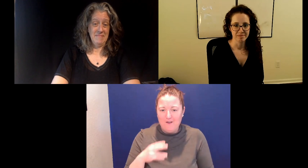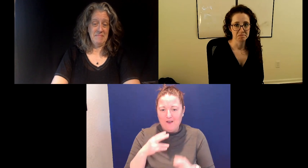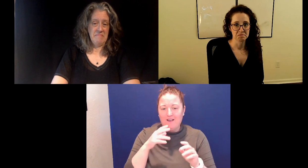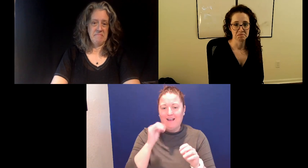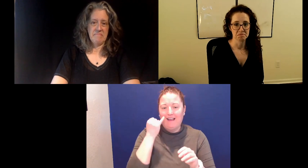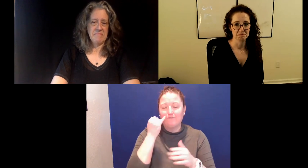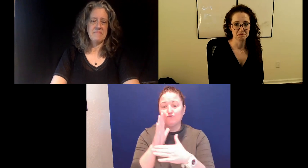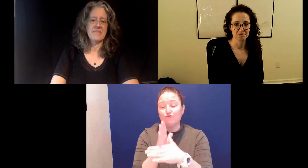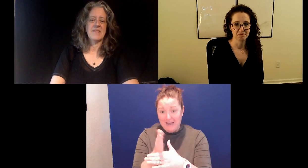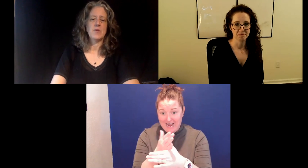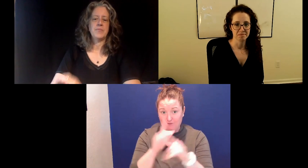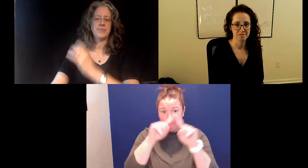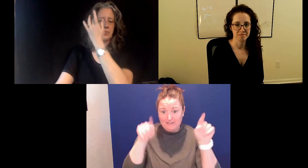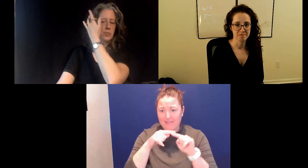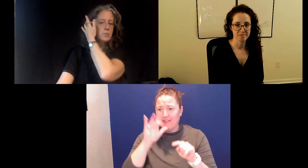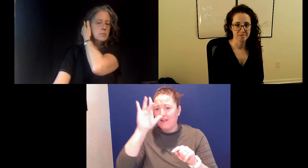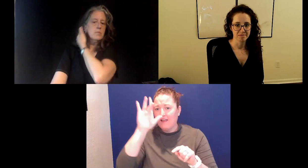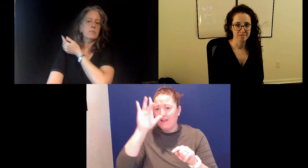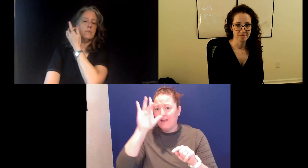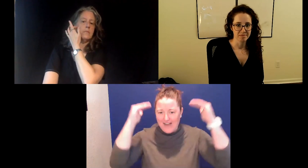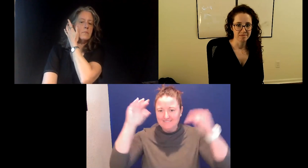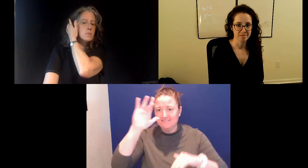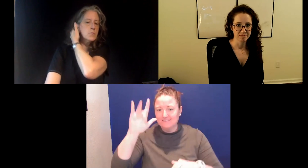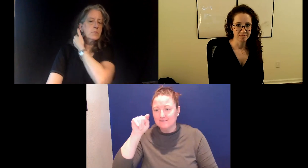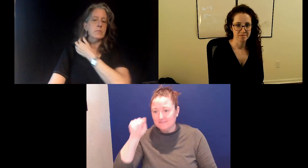set it up but i mean it's really nice i've done it before but if you're sharing the screen